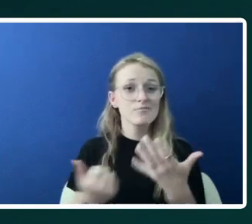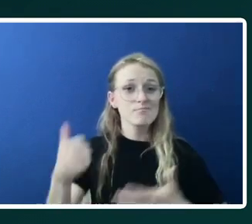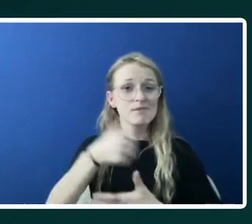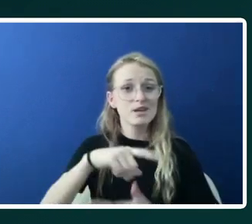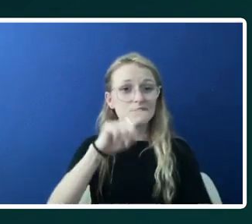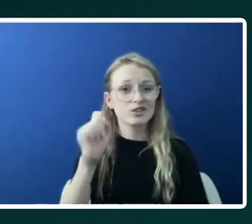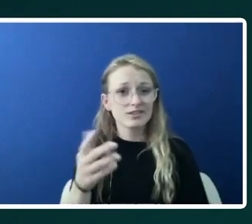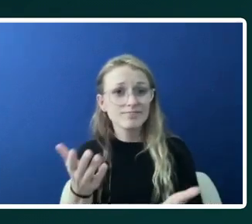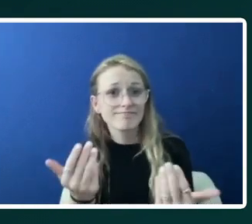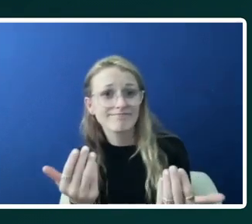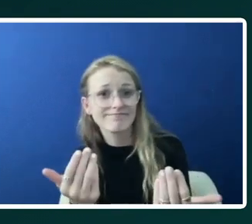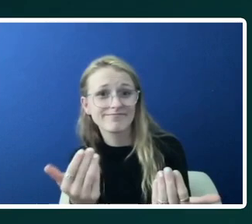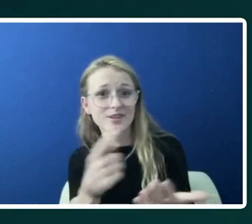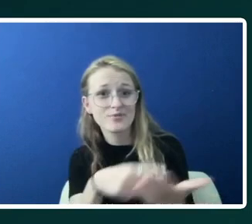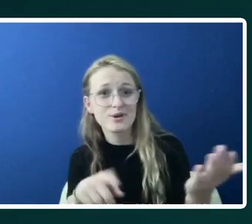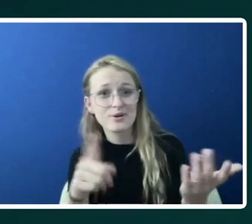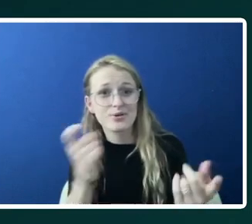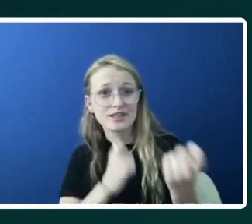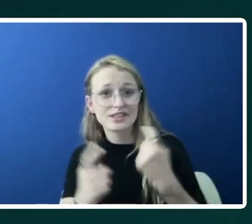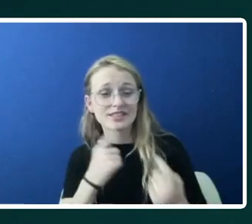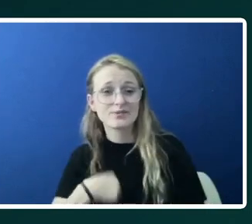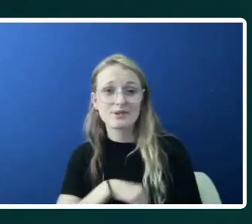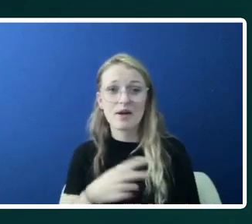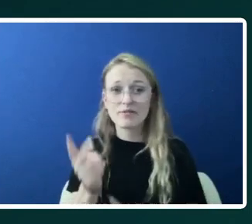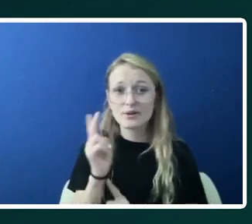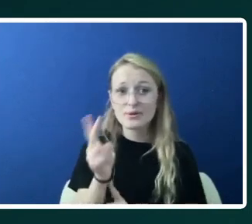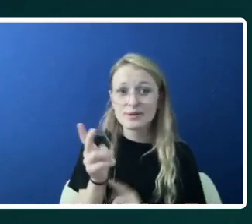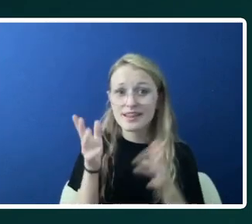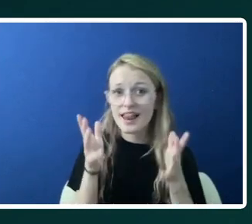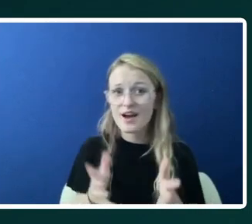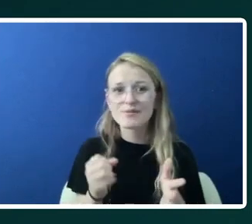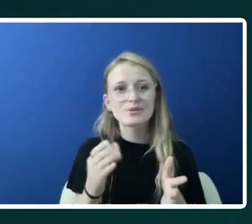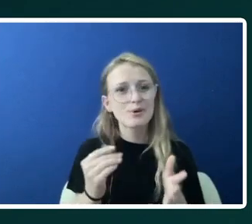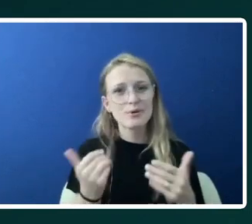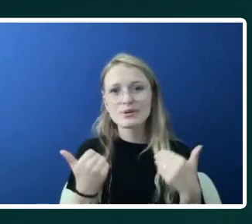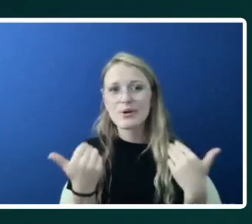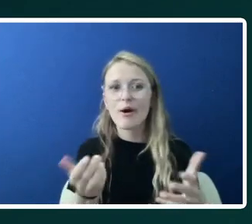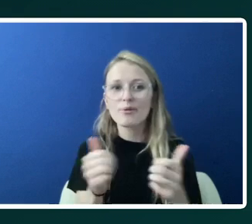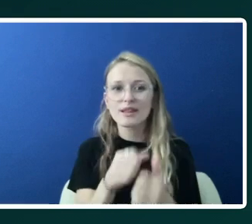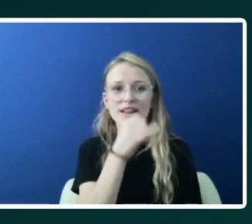for us? We have two minutes to go, so let's just end up on the final slide. And if you have